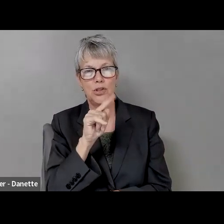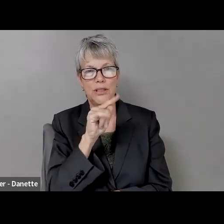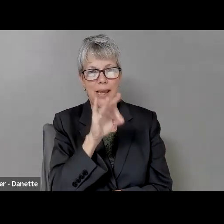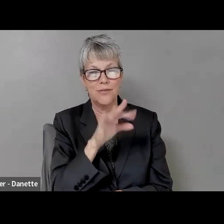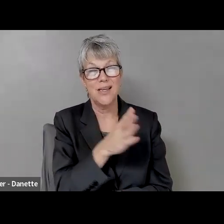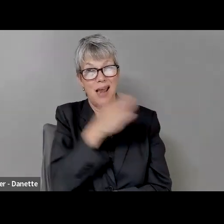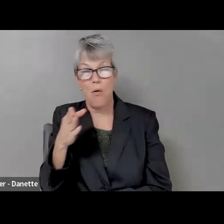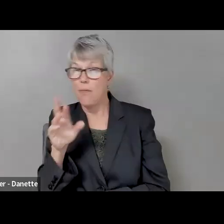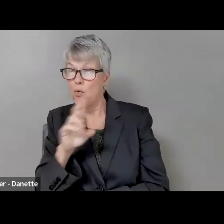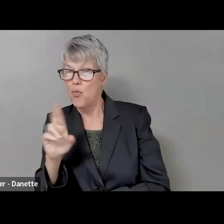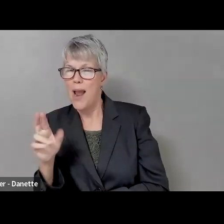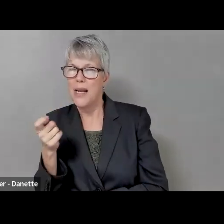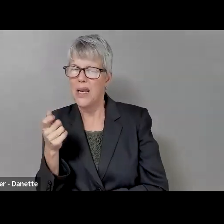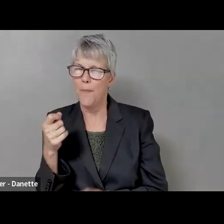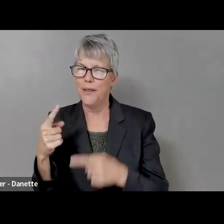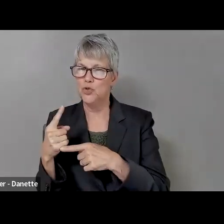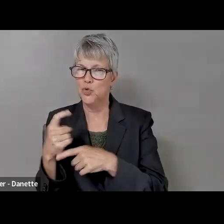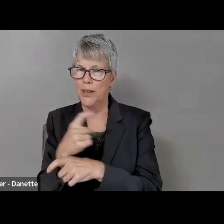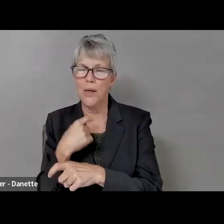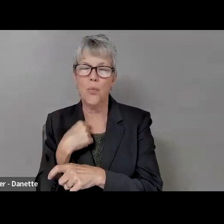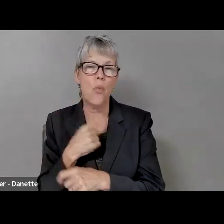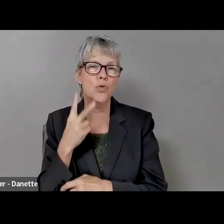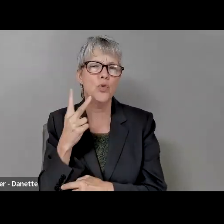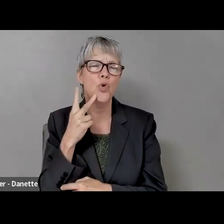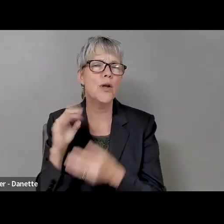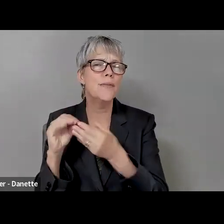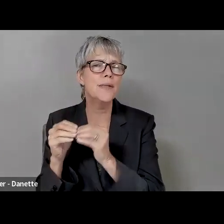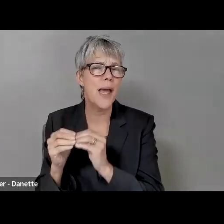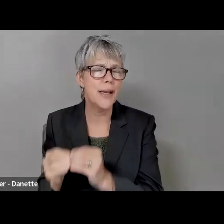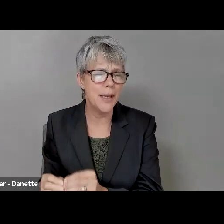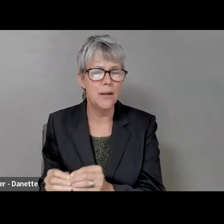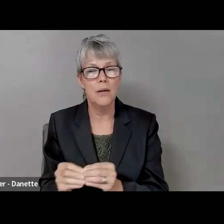Kelly Crosbie (she/her): But we wanted to be able to look at the data to say, is the child involved with Tss or not